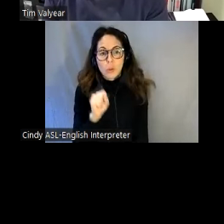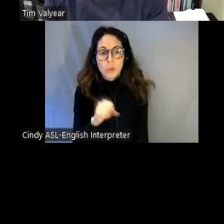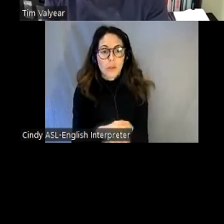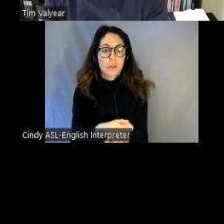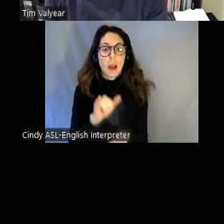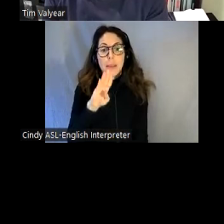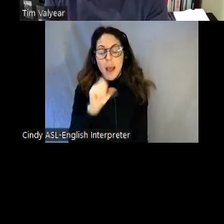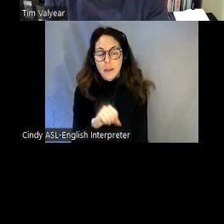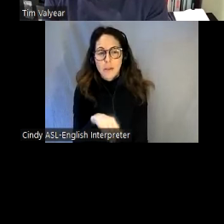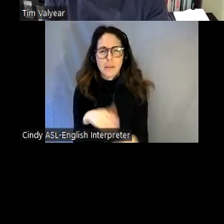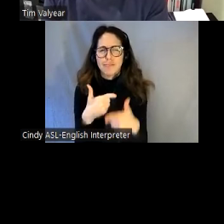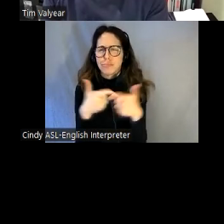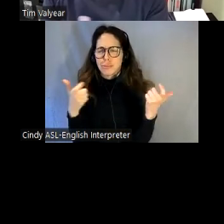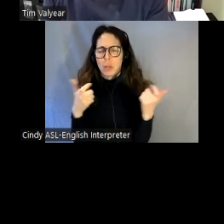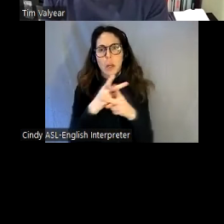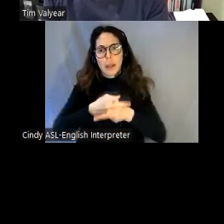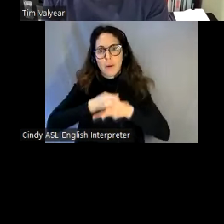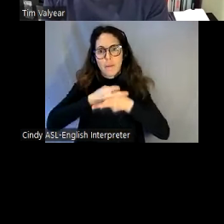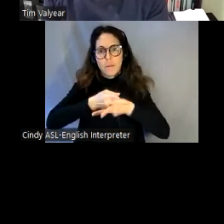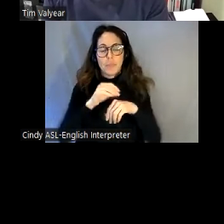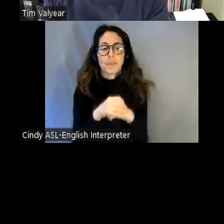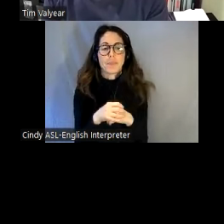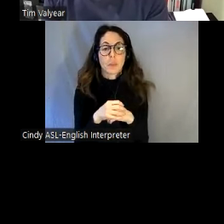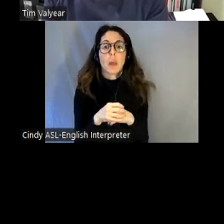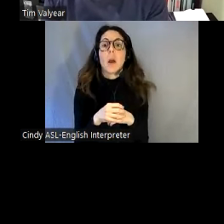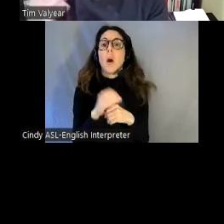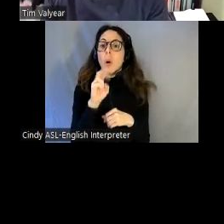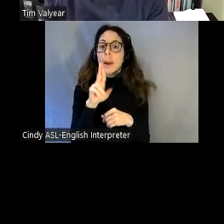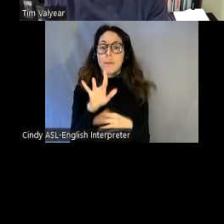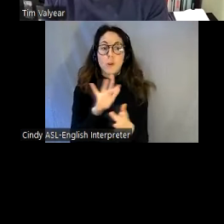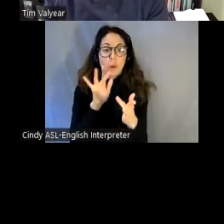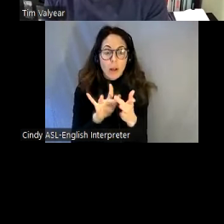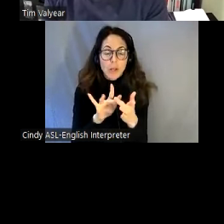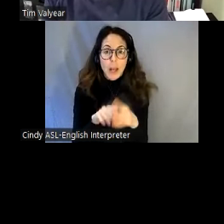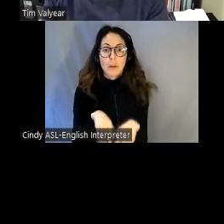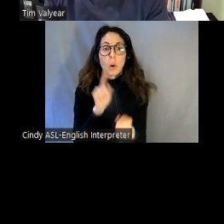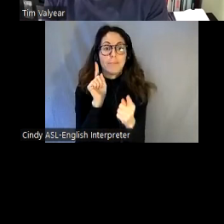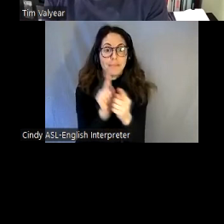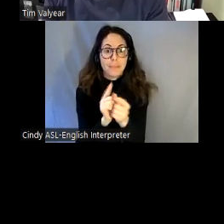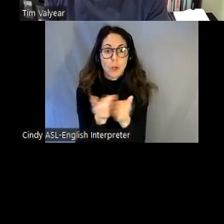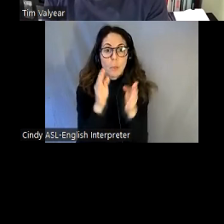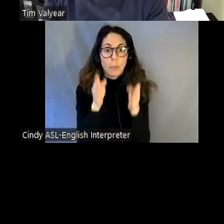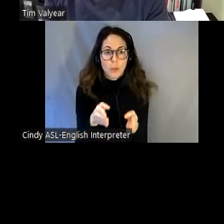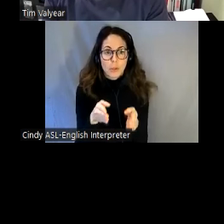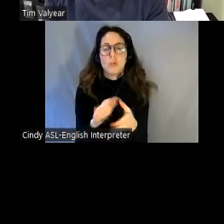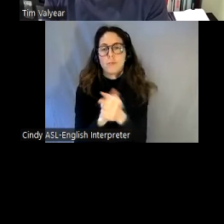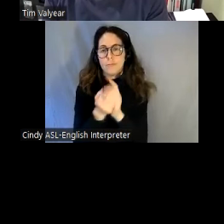individuals who may be have diabetes, chemotherapy, any time of disease, process, anything like that. After